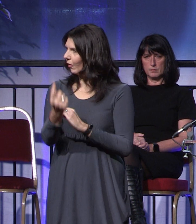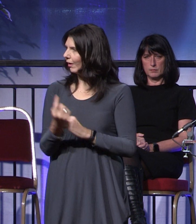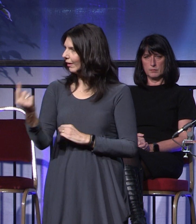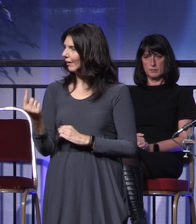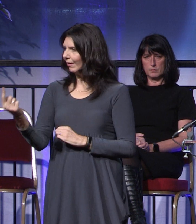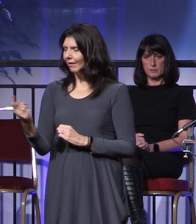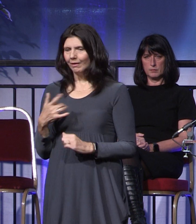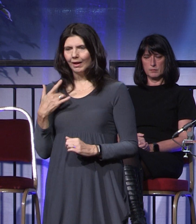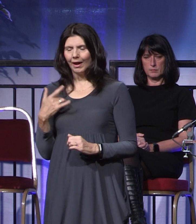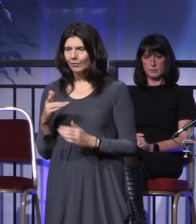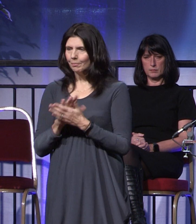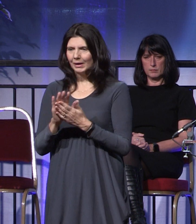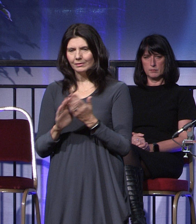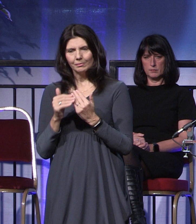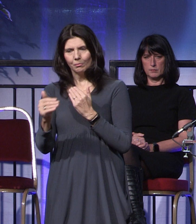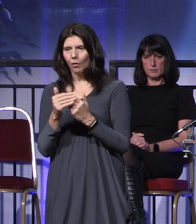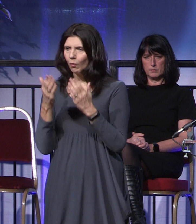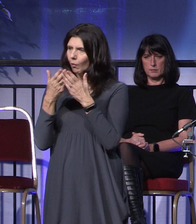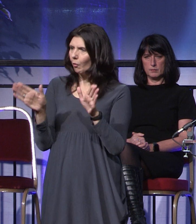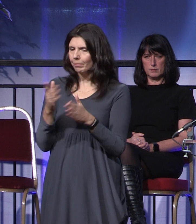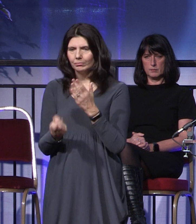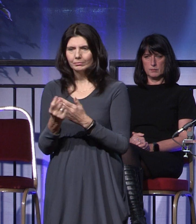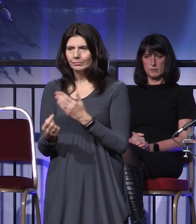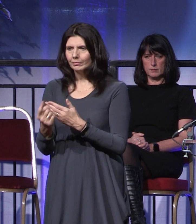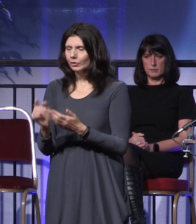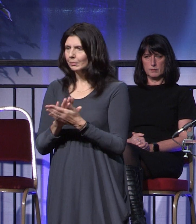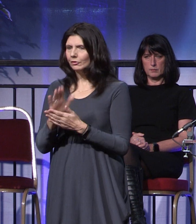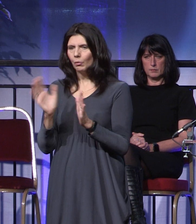worlds of possibilities by ensuring that you have the relevant knowledge skills